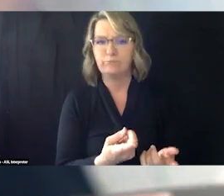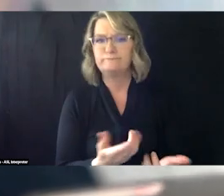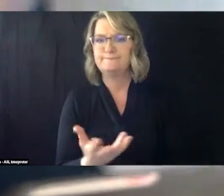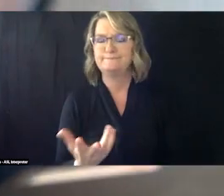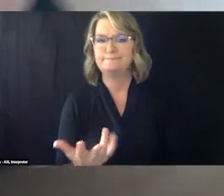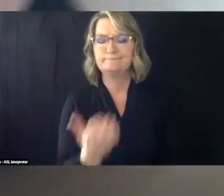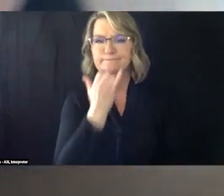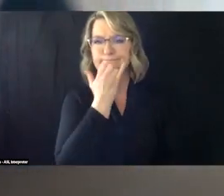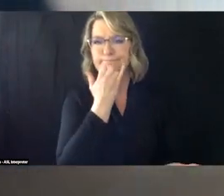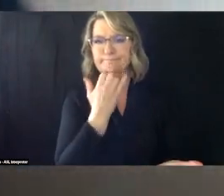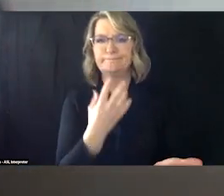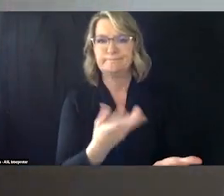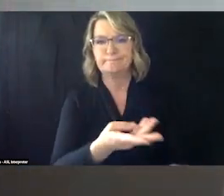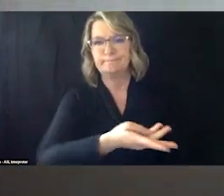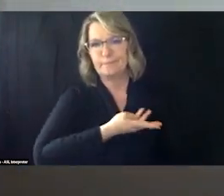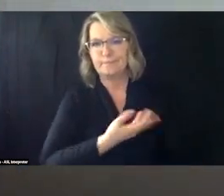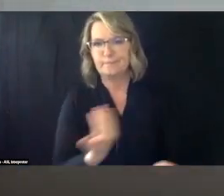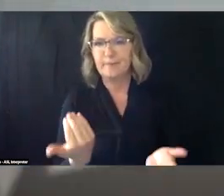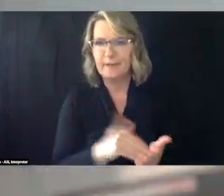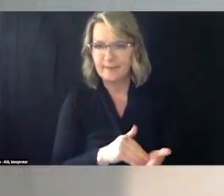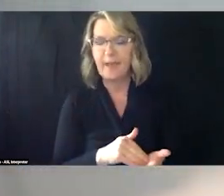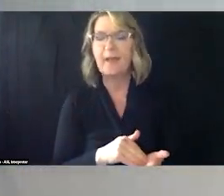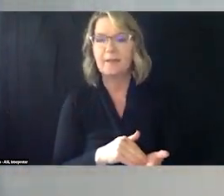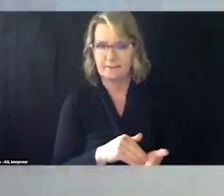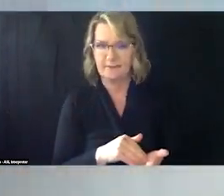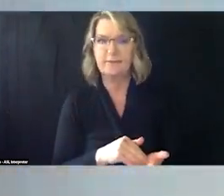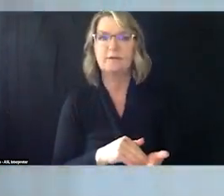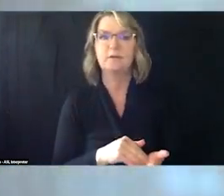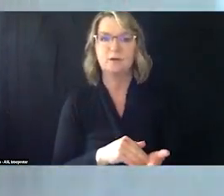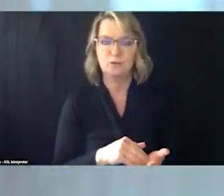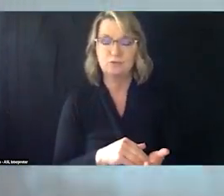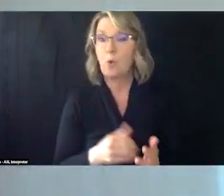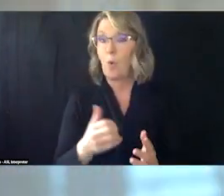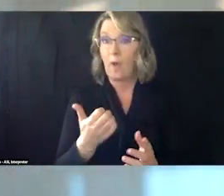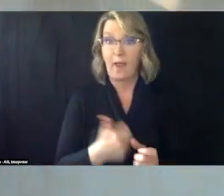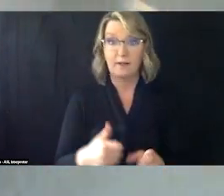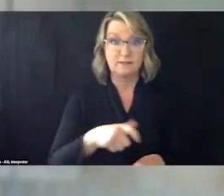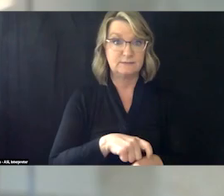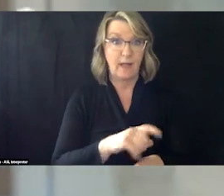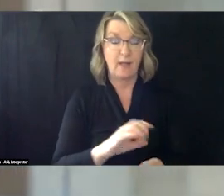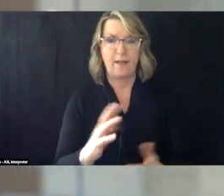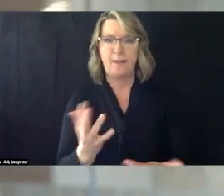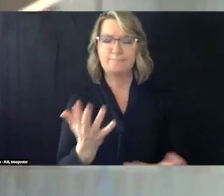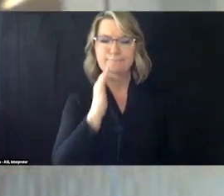and it would misread again right and we would ask for every type of ballot that